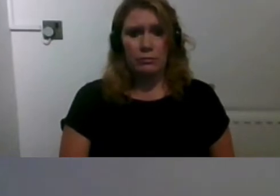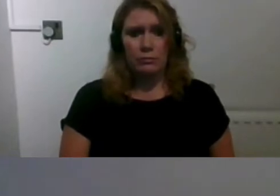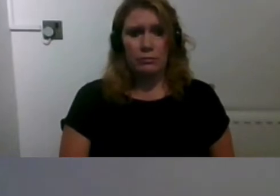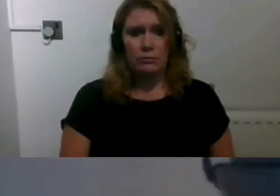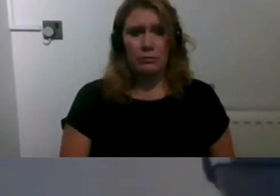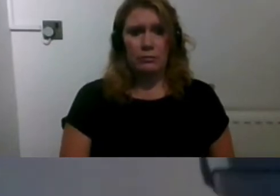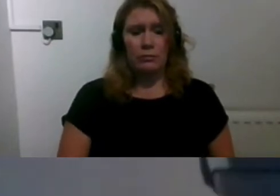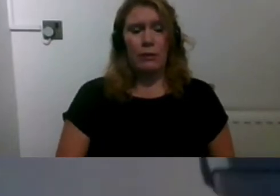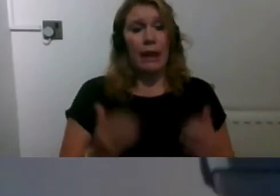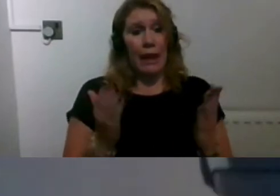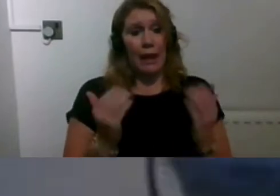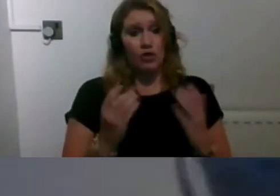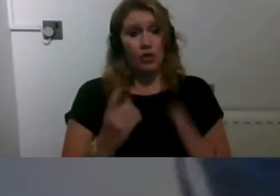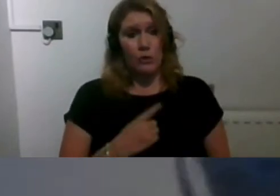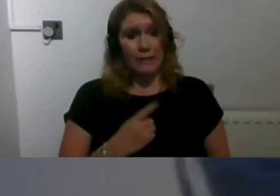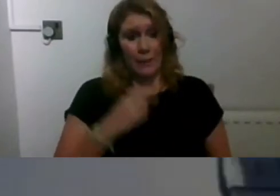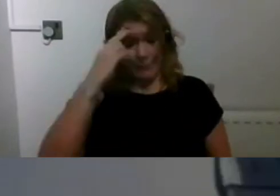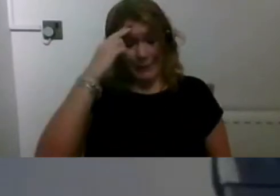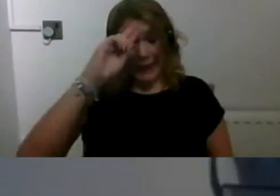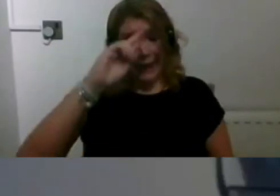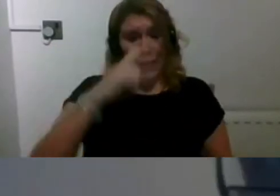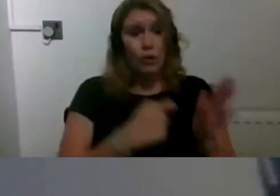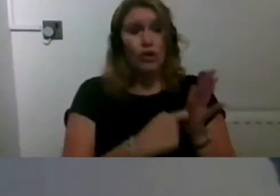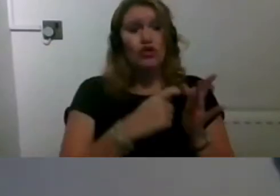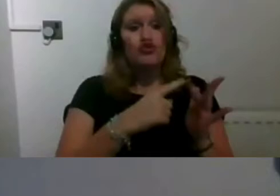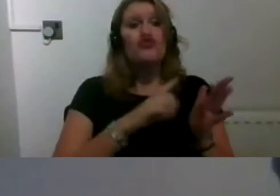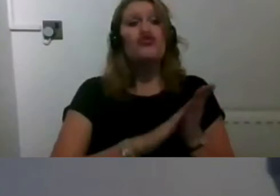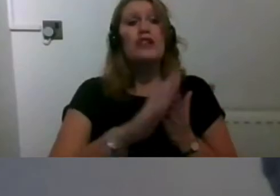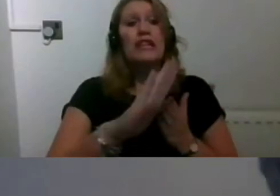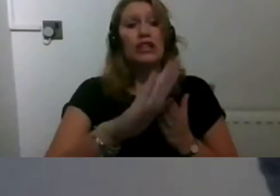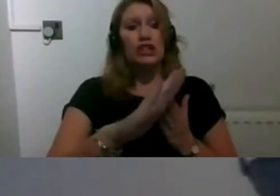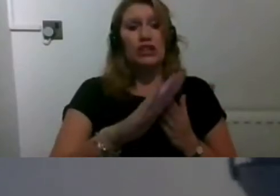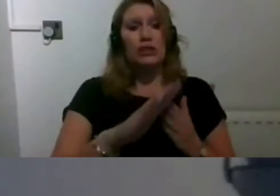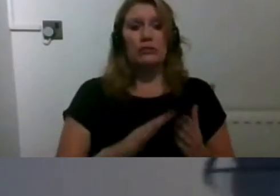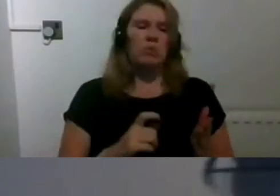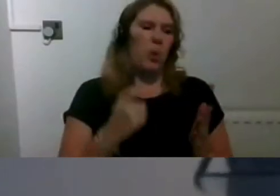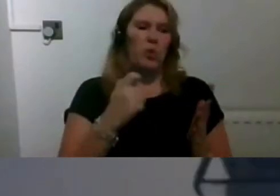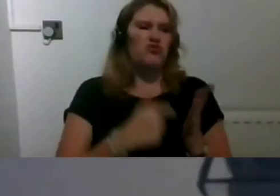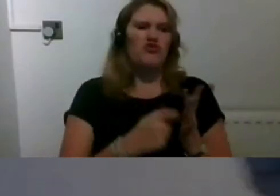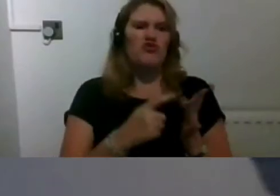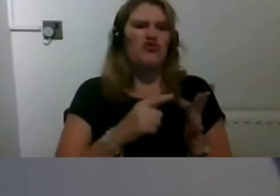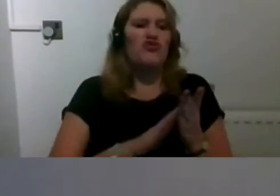my name is Rich, Richard, whatever. I